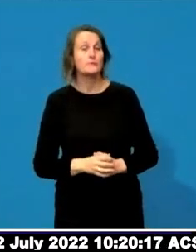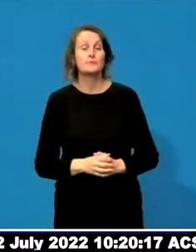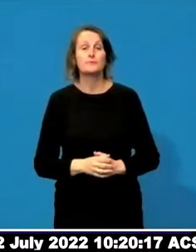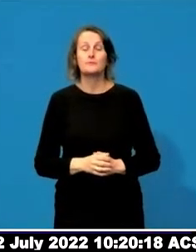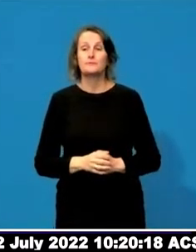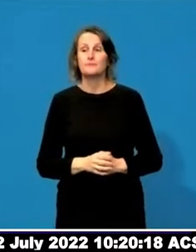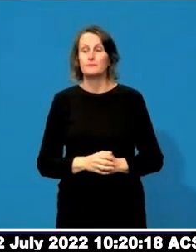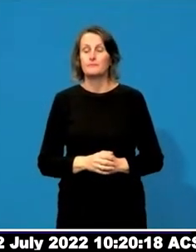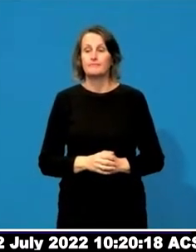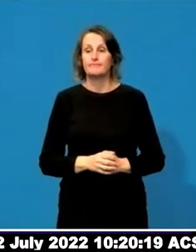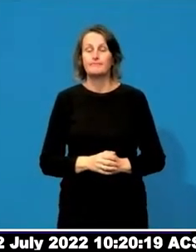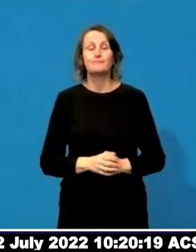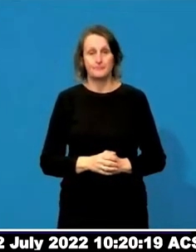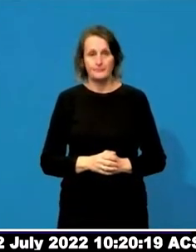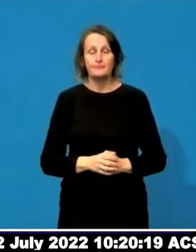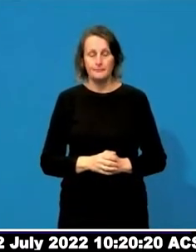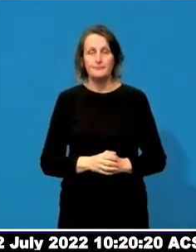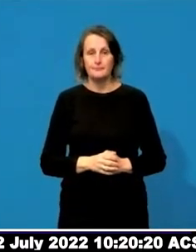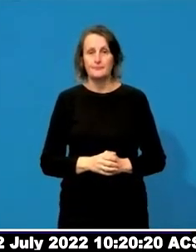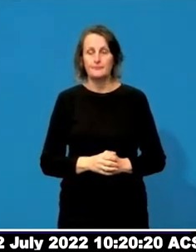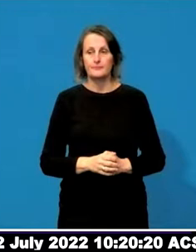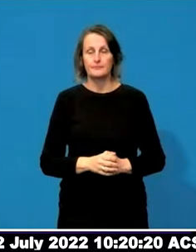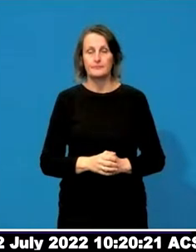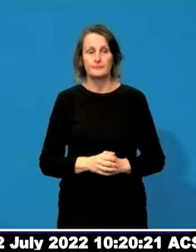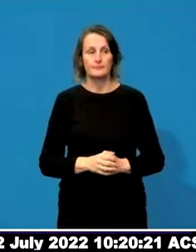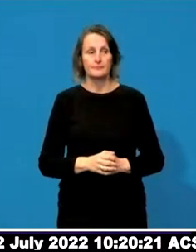I just wanted to know how long it's been